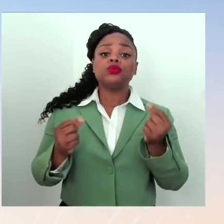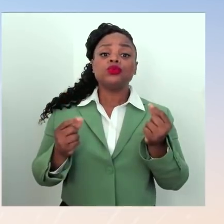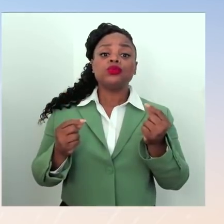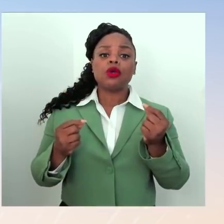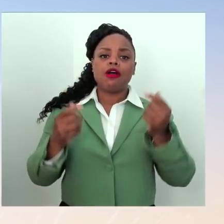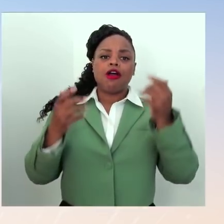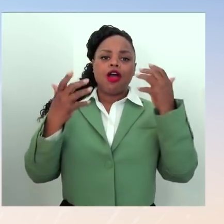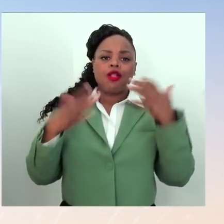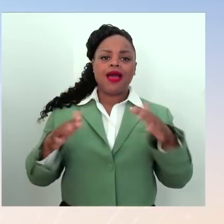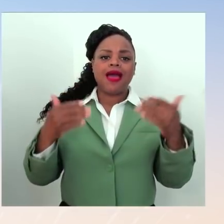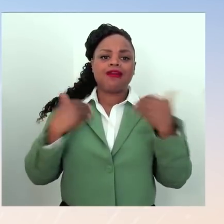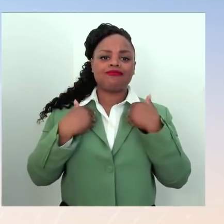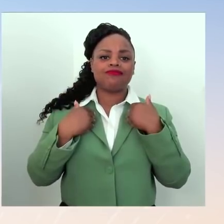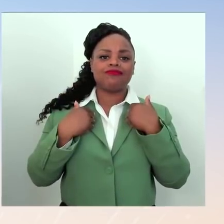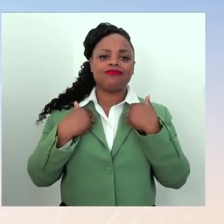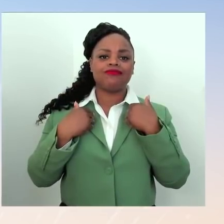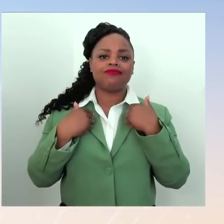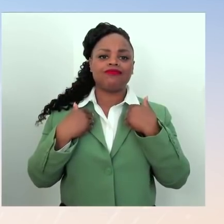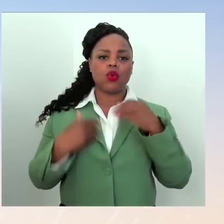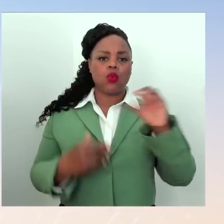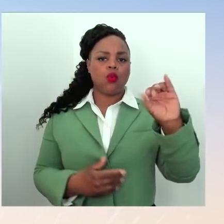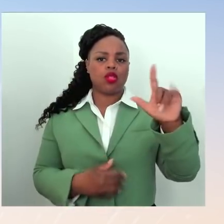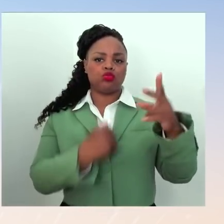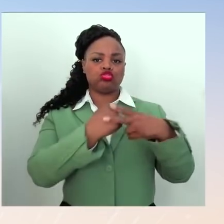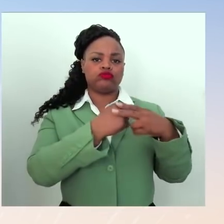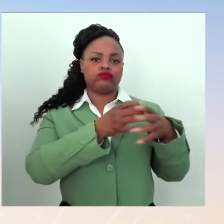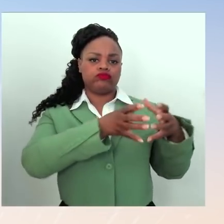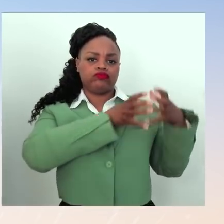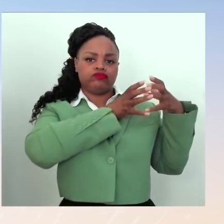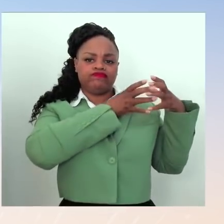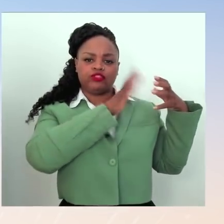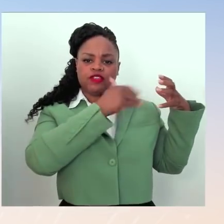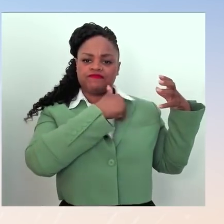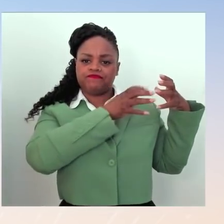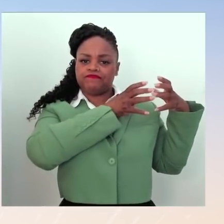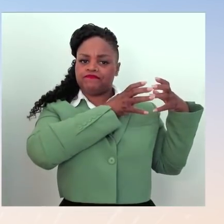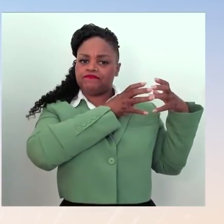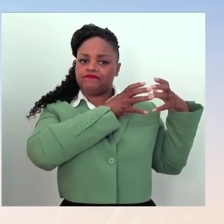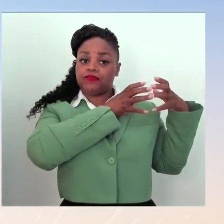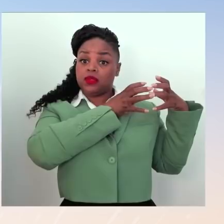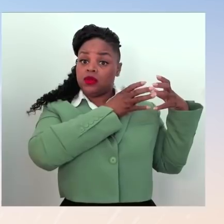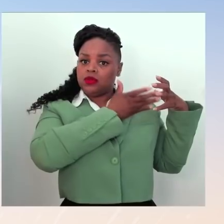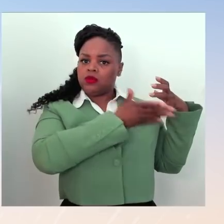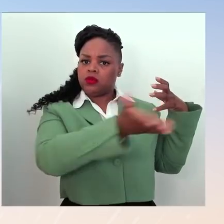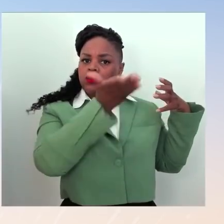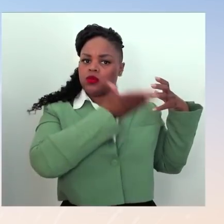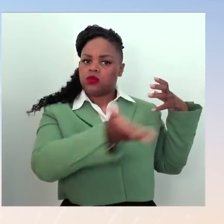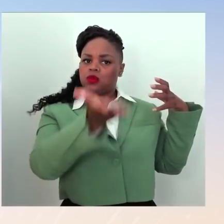And, clearly, we will continue to have conversations with large oil producers and suppliers around the world